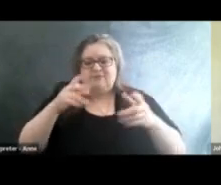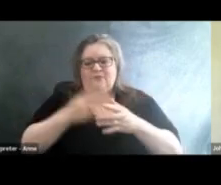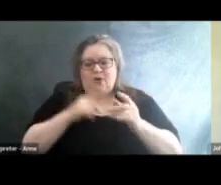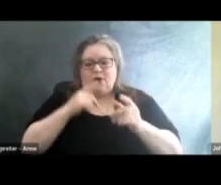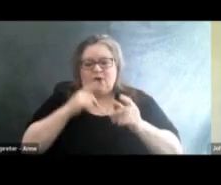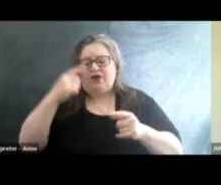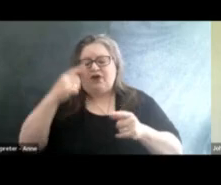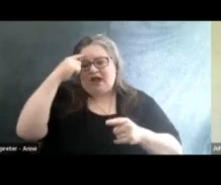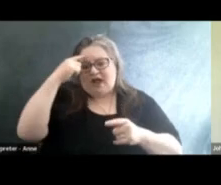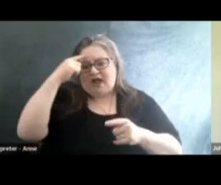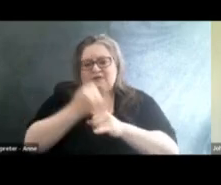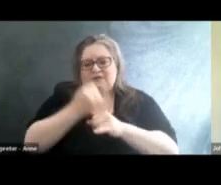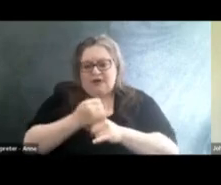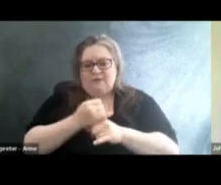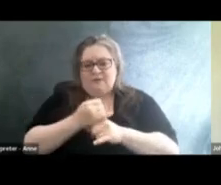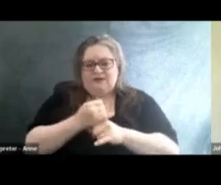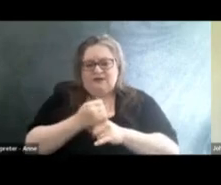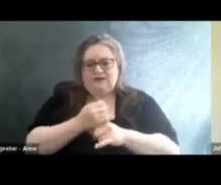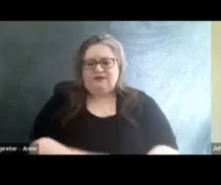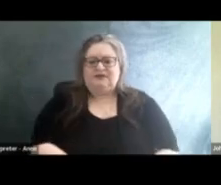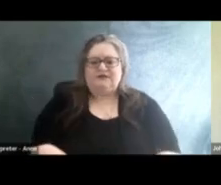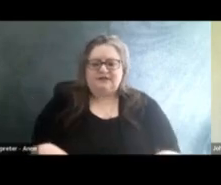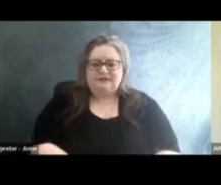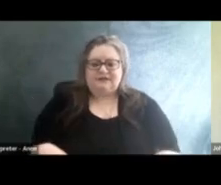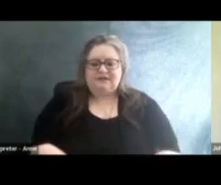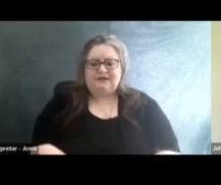impairment where there is enough so that one is typically